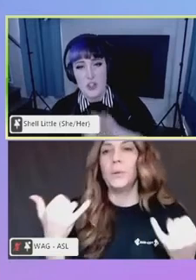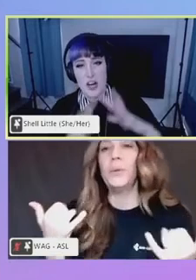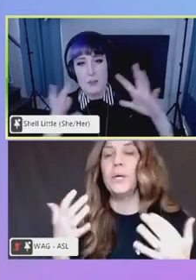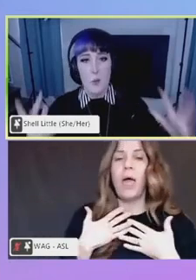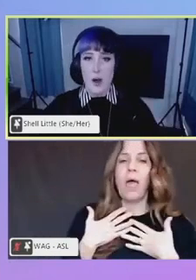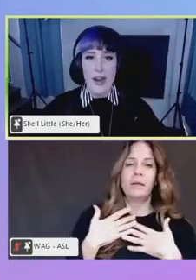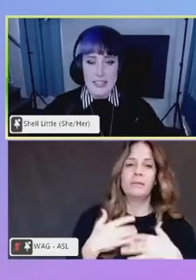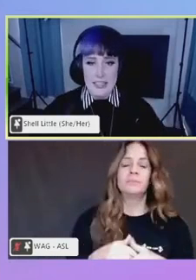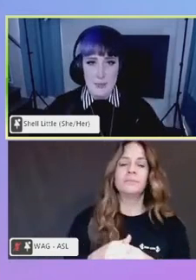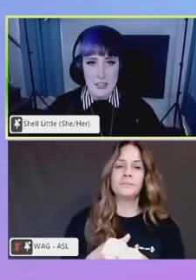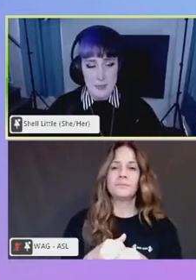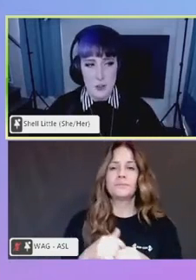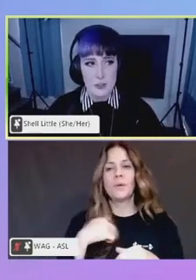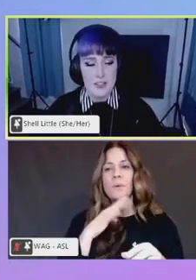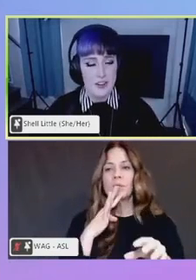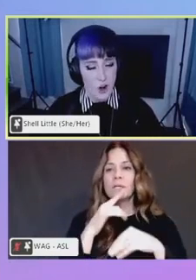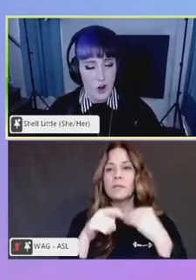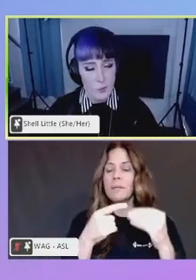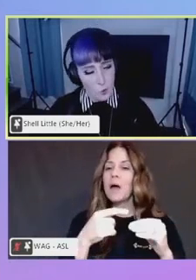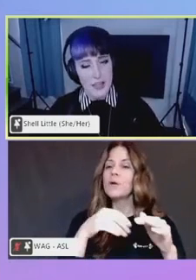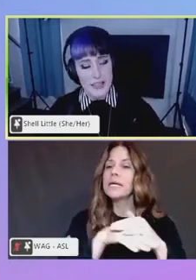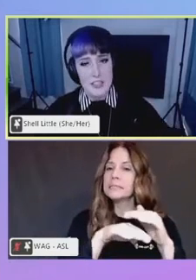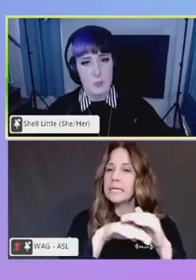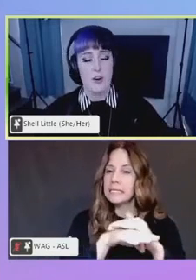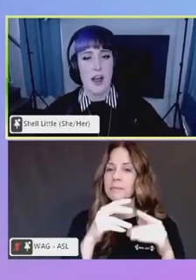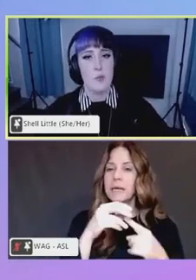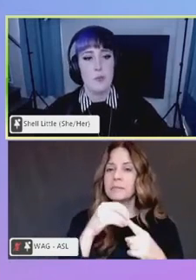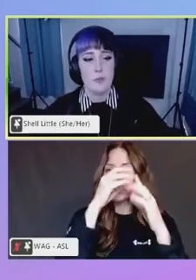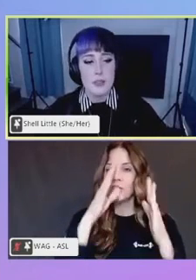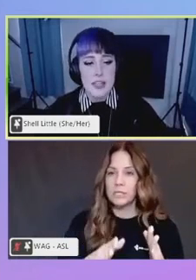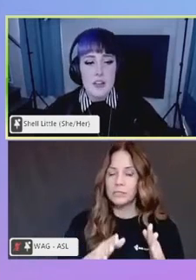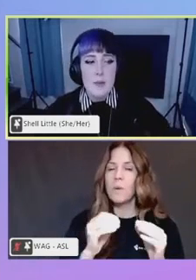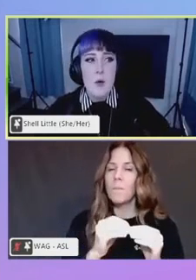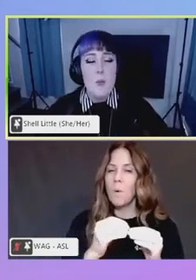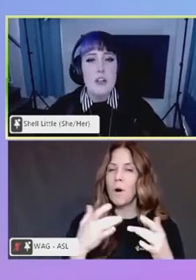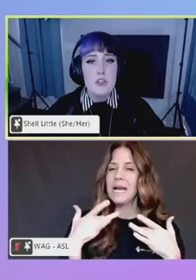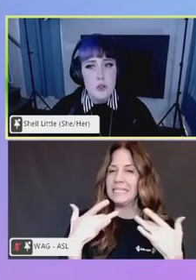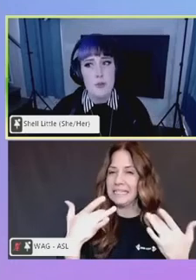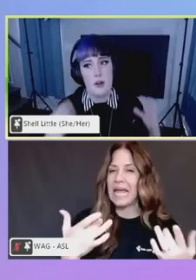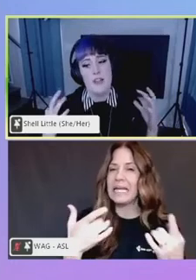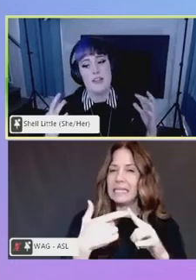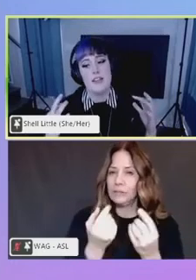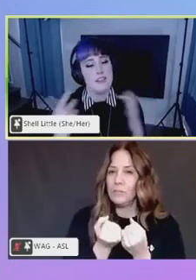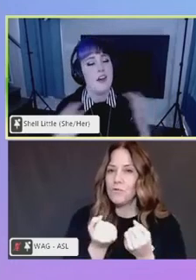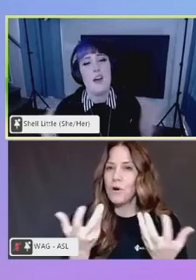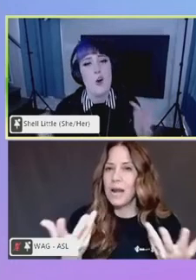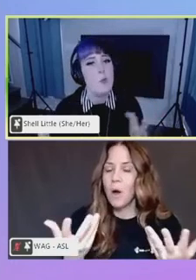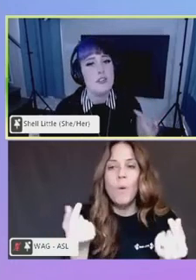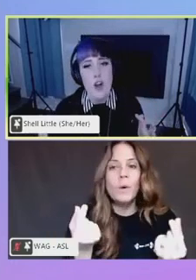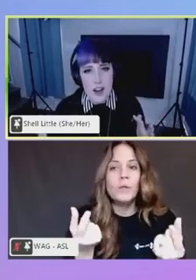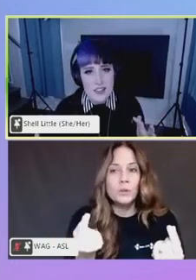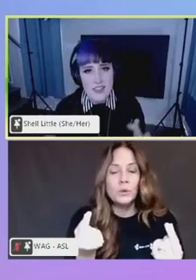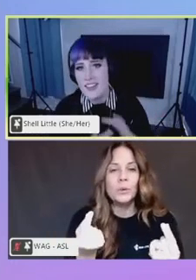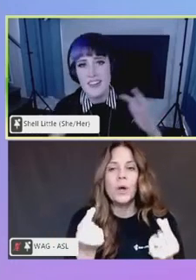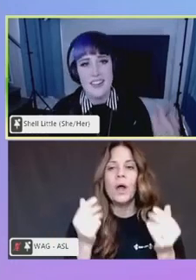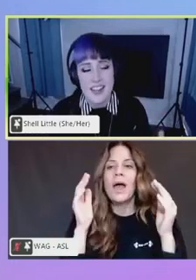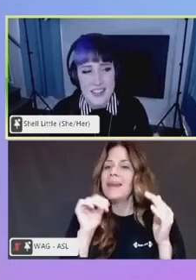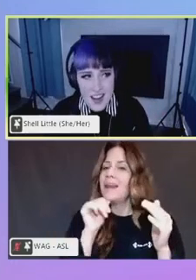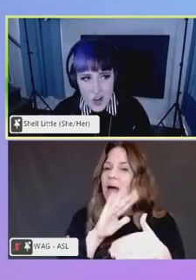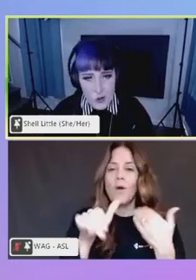talk about prevention. I will take a deep breath. Oh. So we just talked about why accessibility specialists